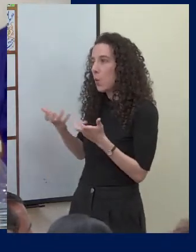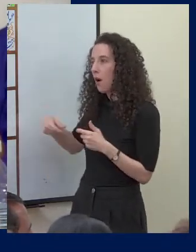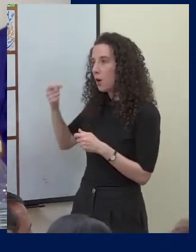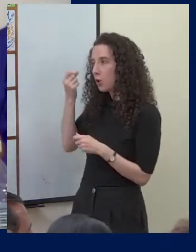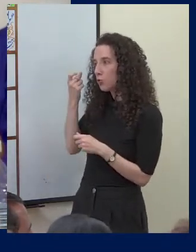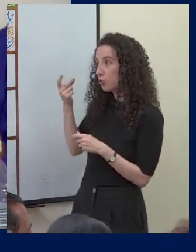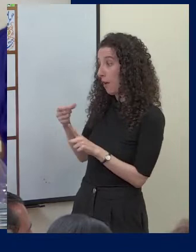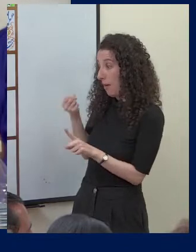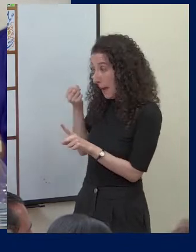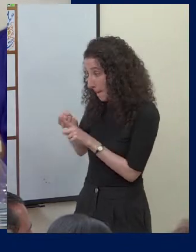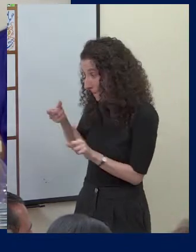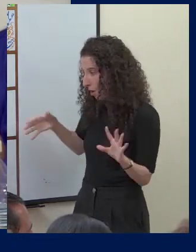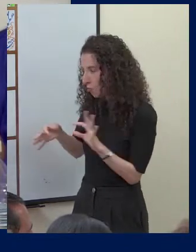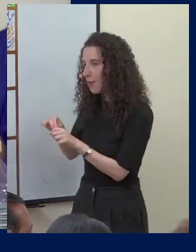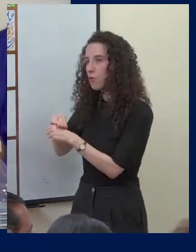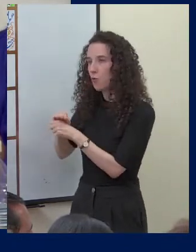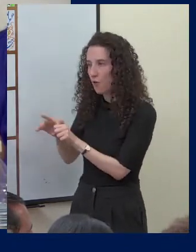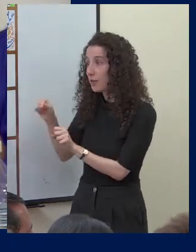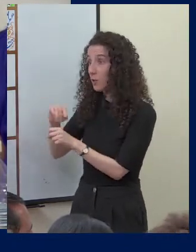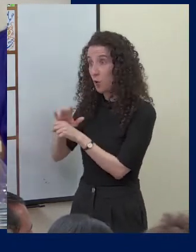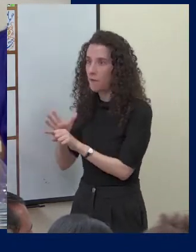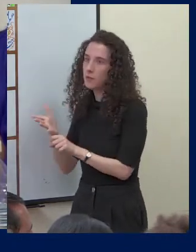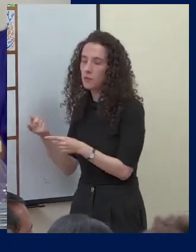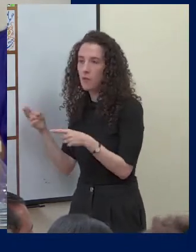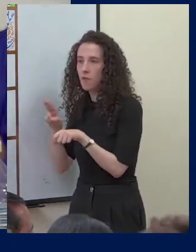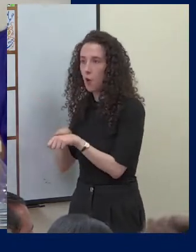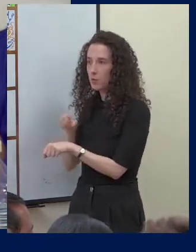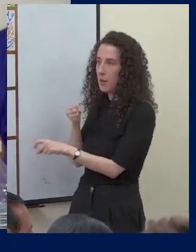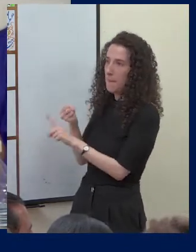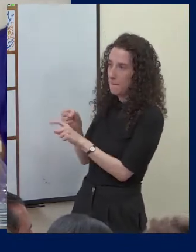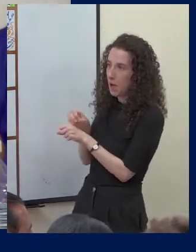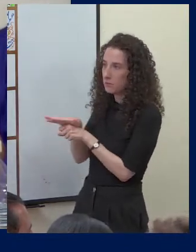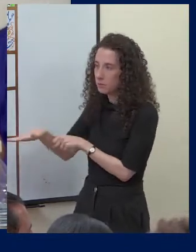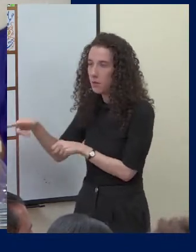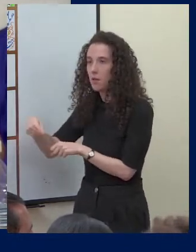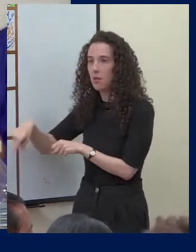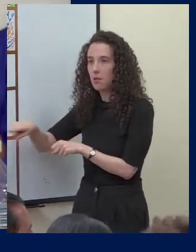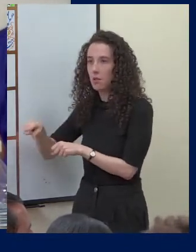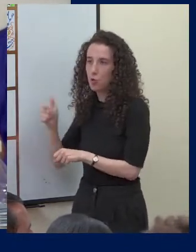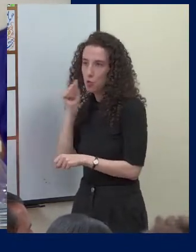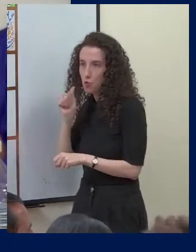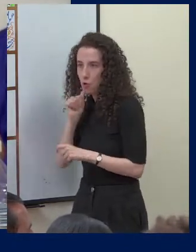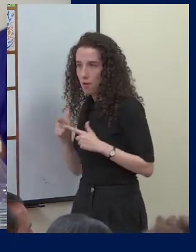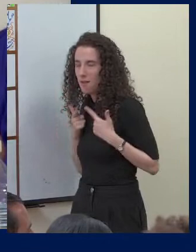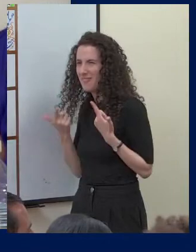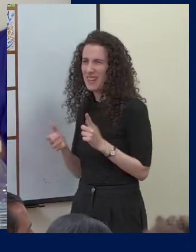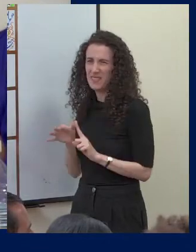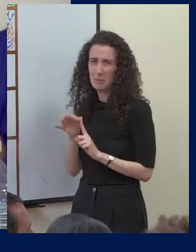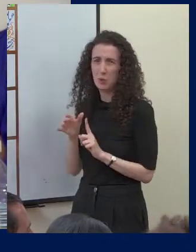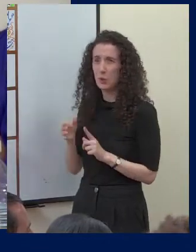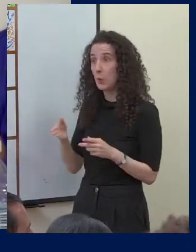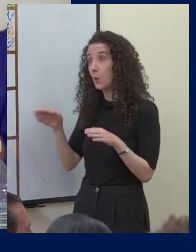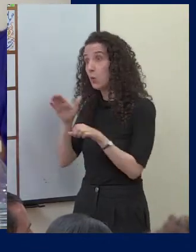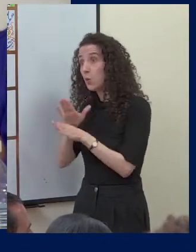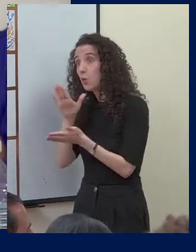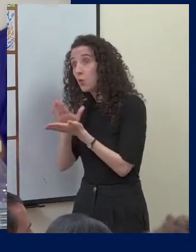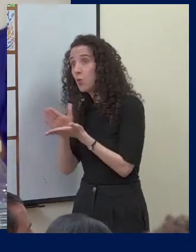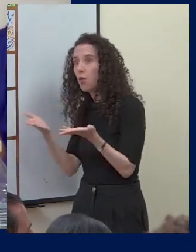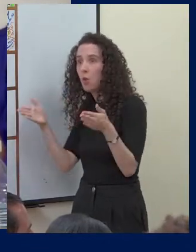impact on the life of the girls, especially the school closures and being stuck at home.